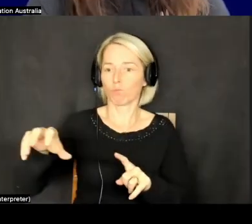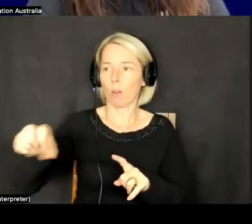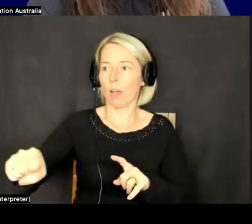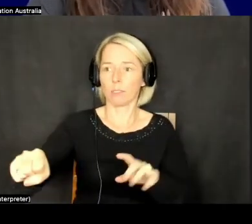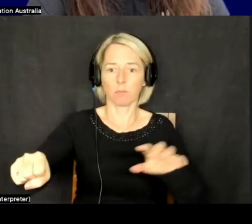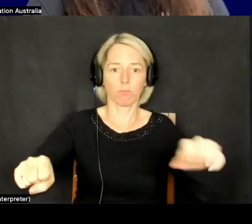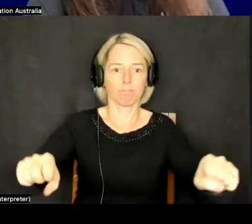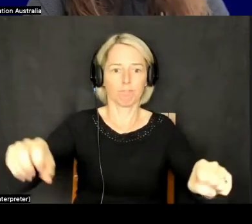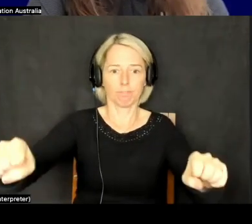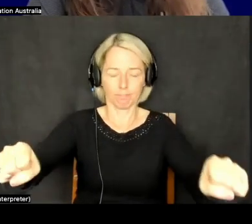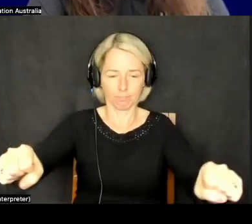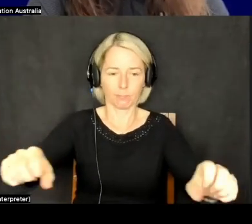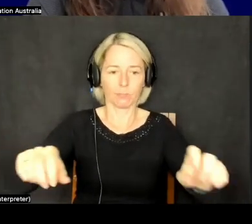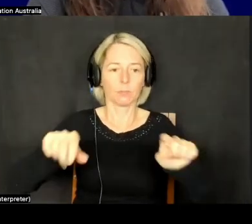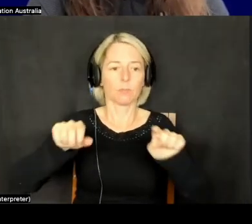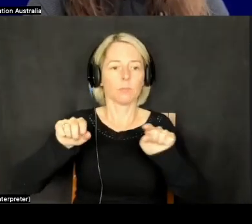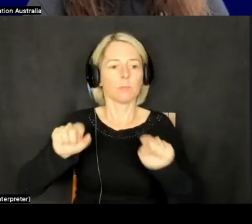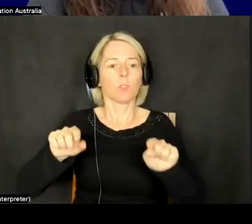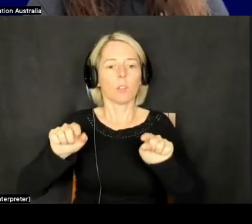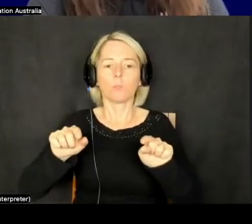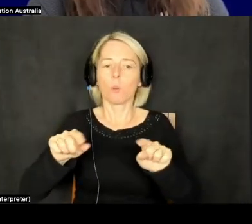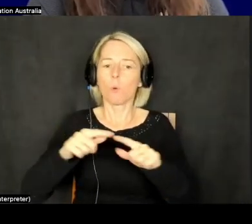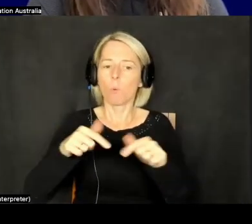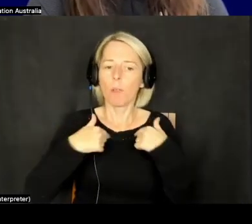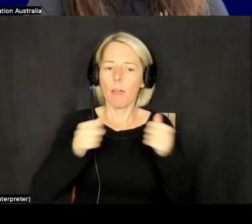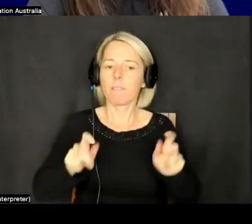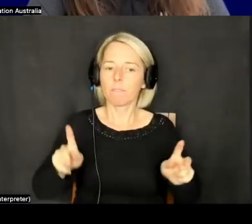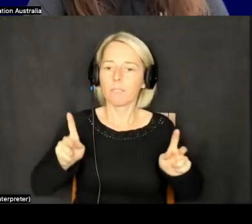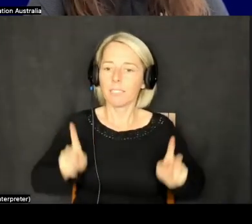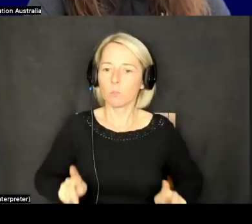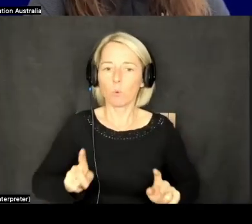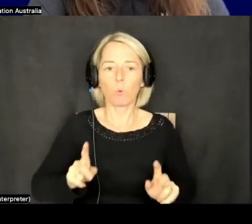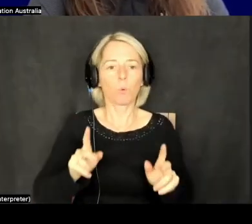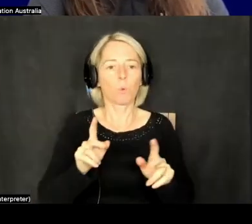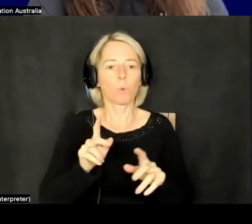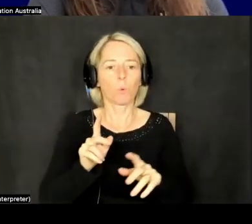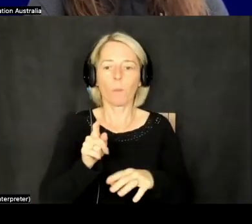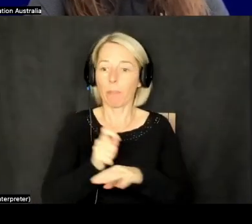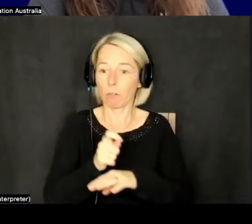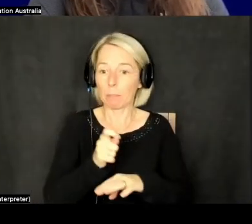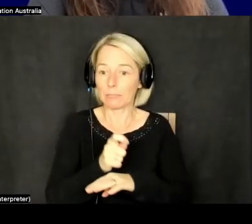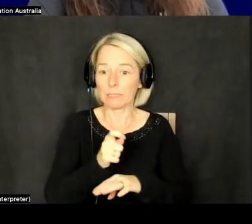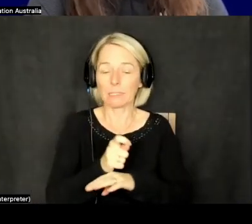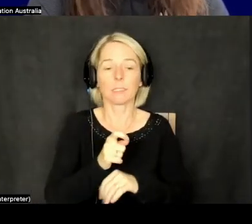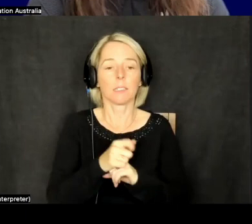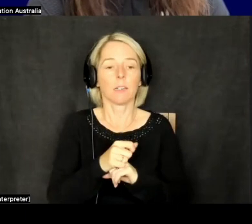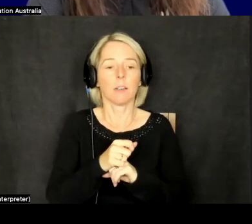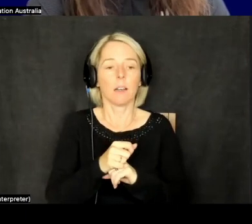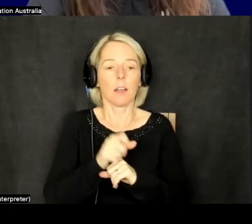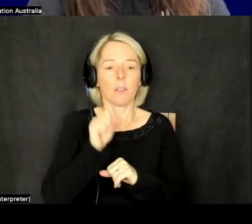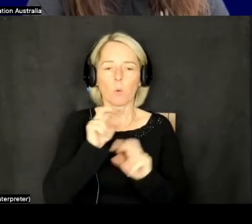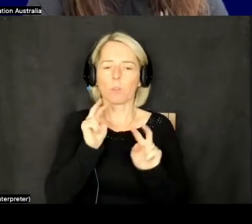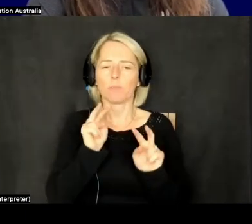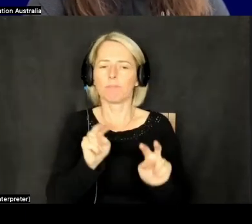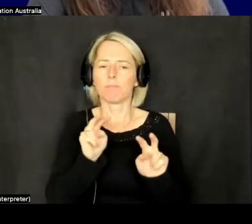we're going to have our physical therapist there and provide insight into movement and whether that